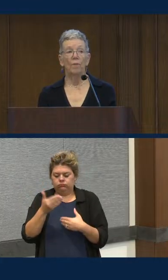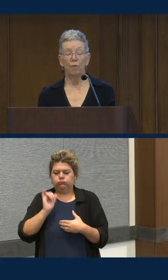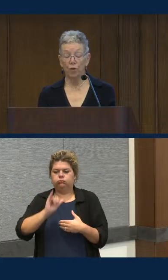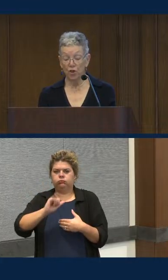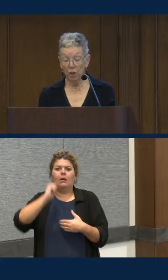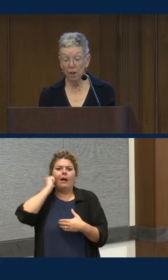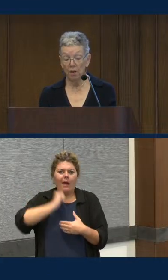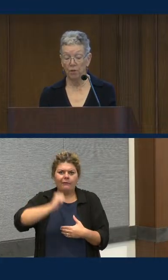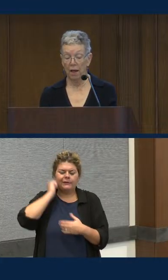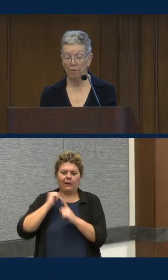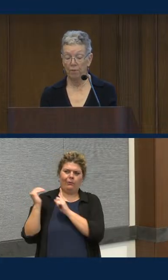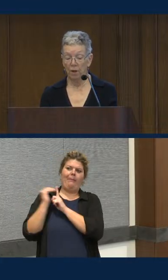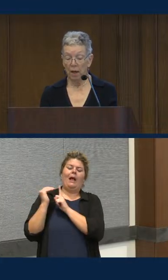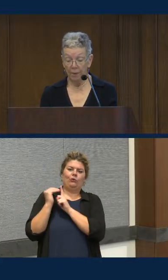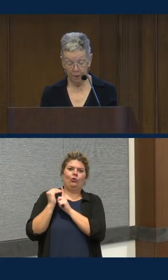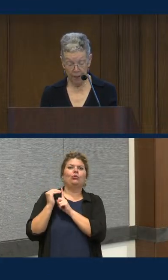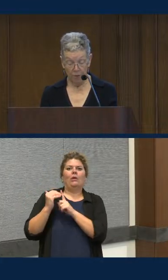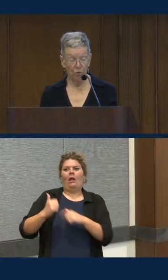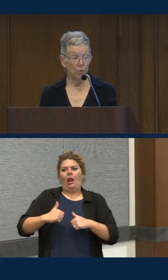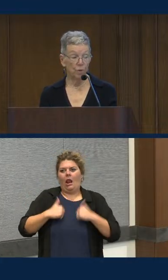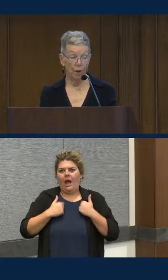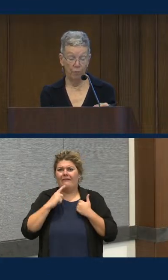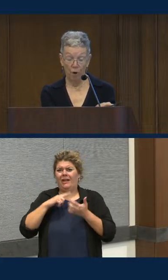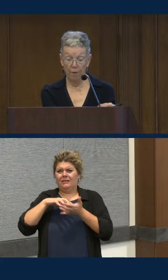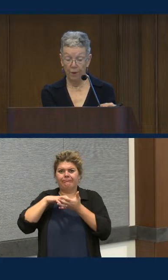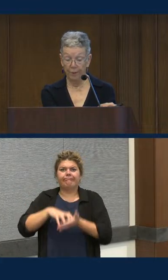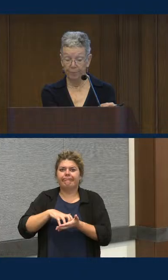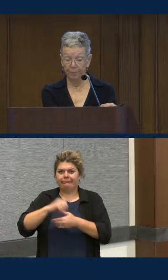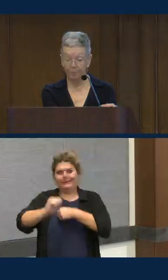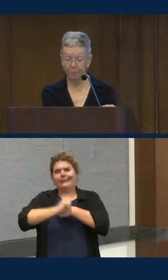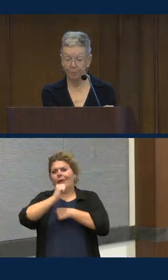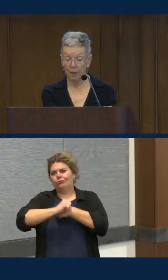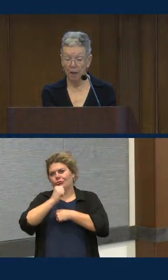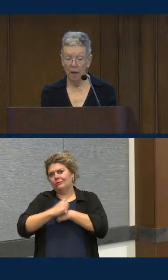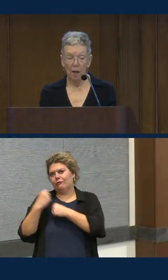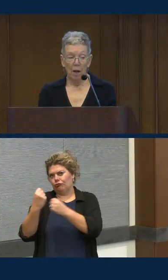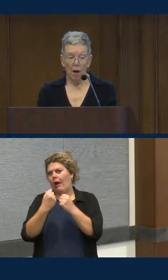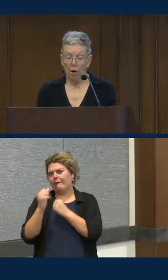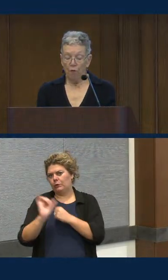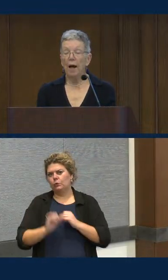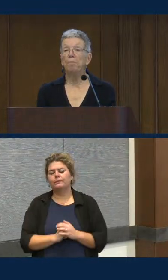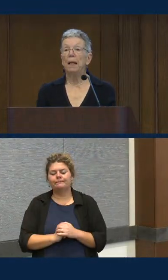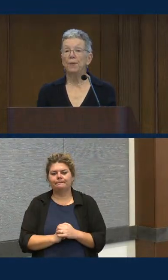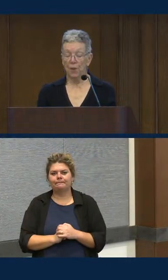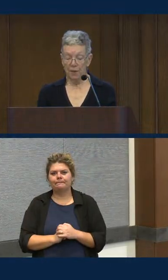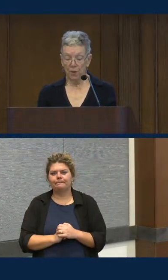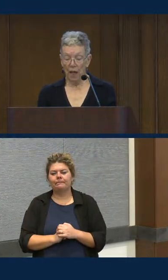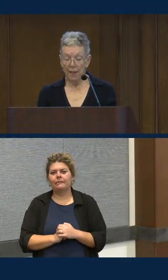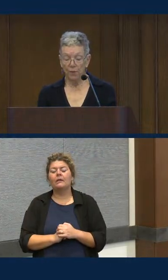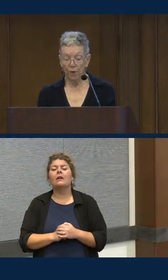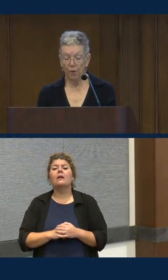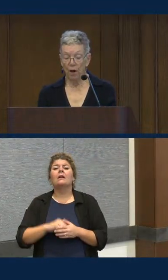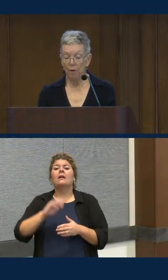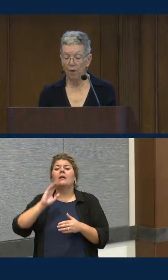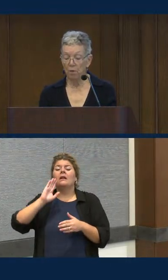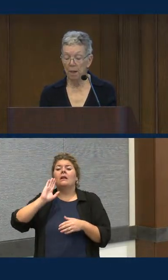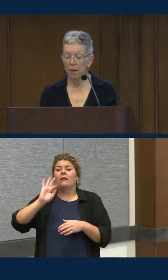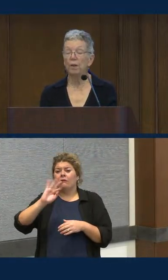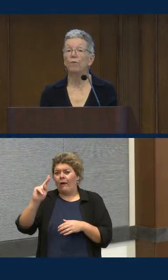driving. Frank placed his last photograph of American